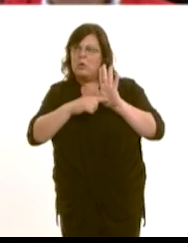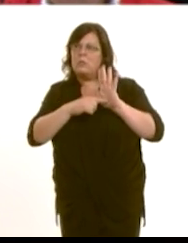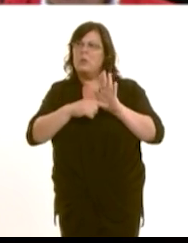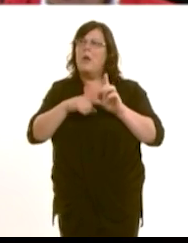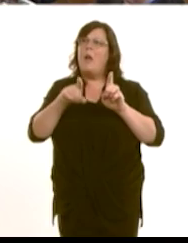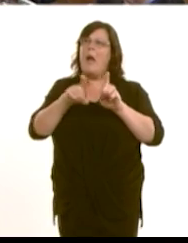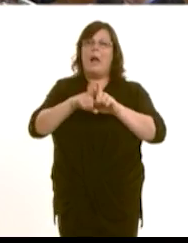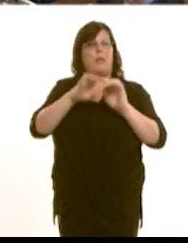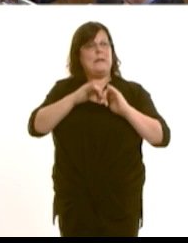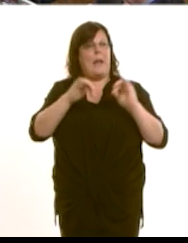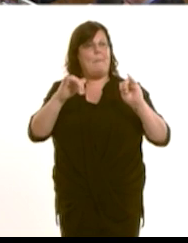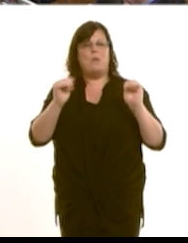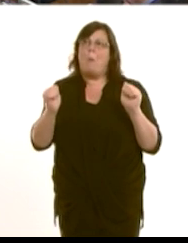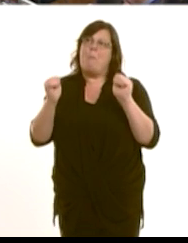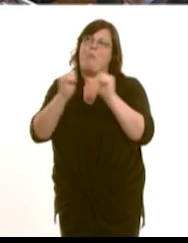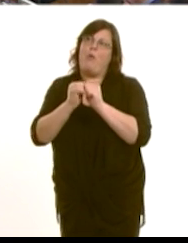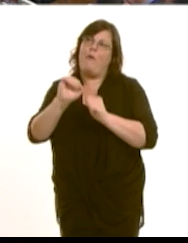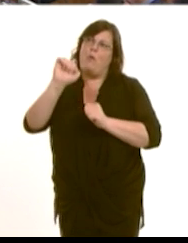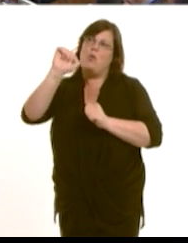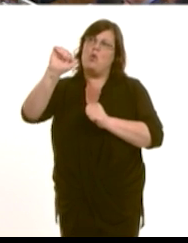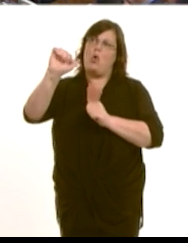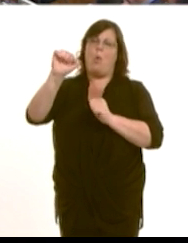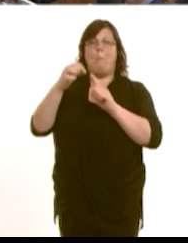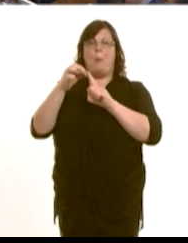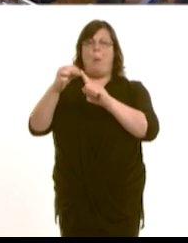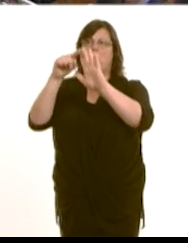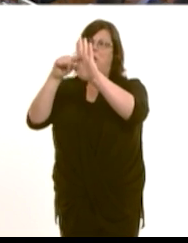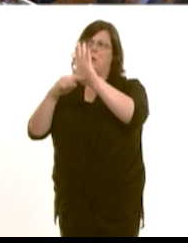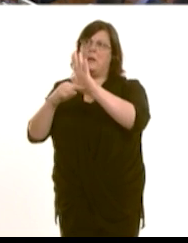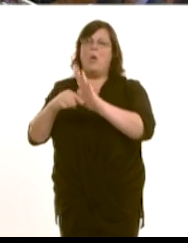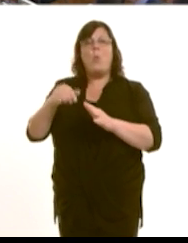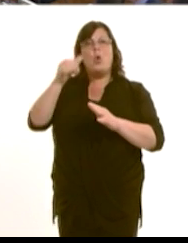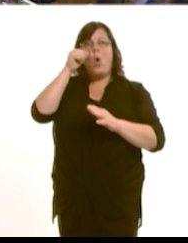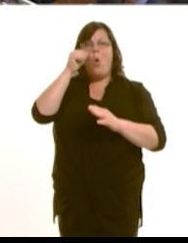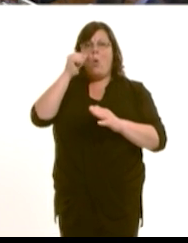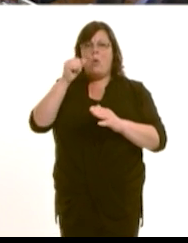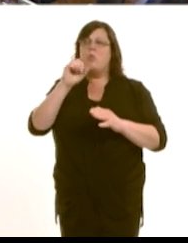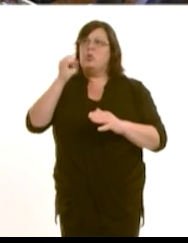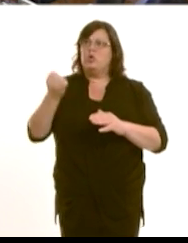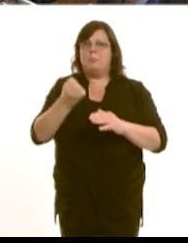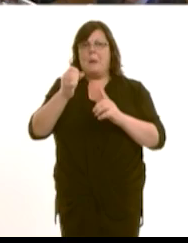Whilst I would accept that the new Prime Minister is coming into office much sooner than expected,